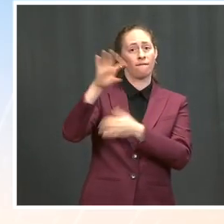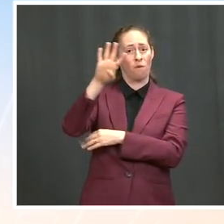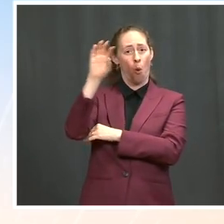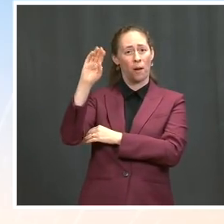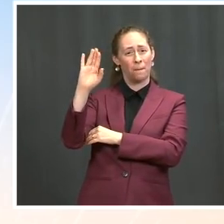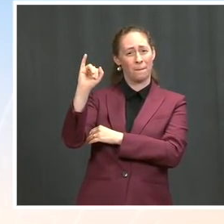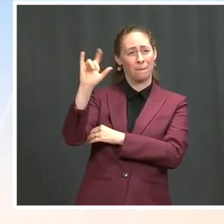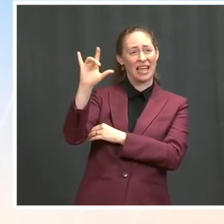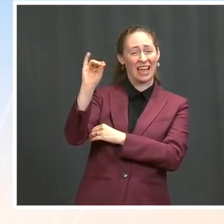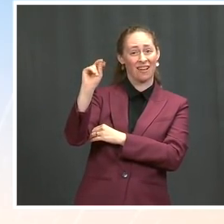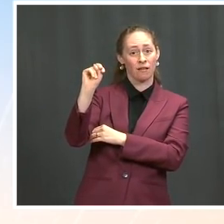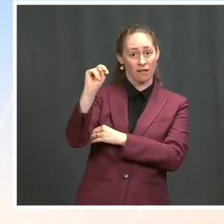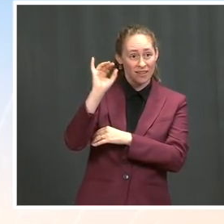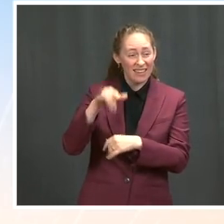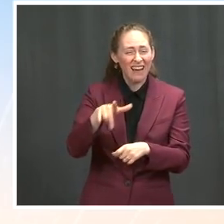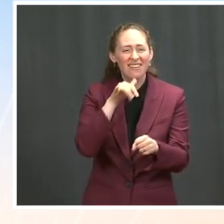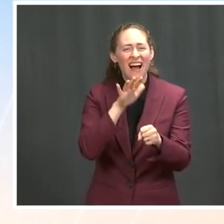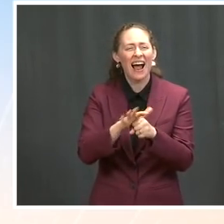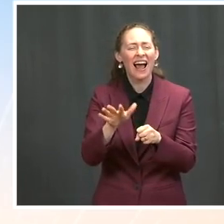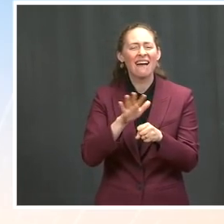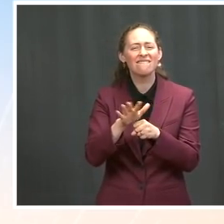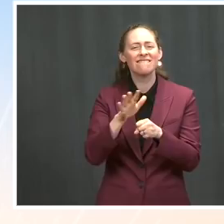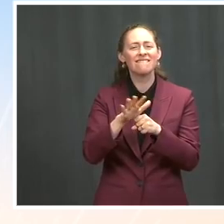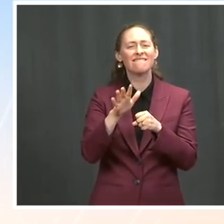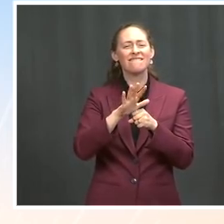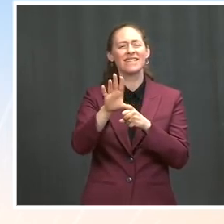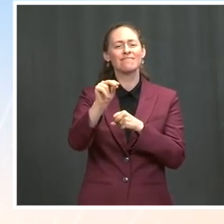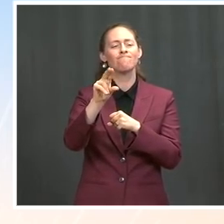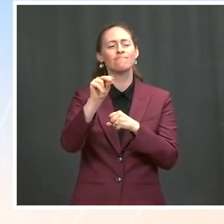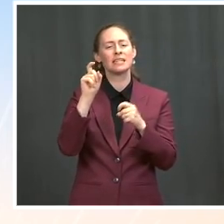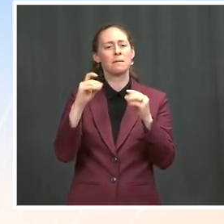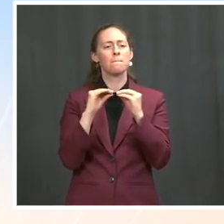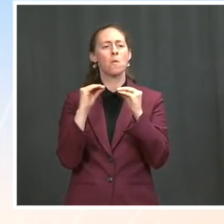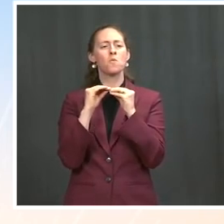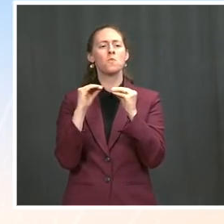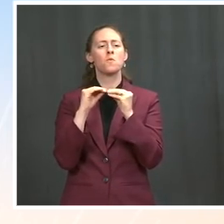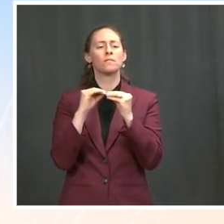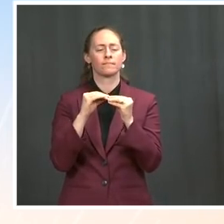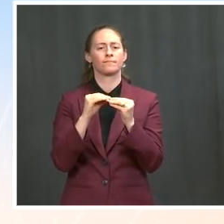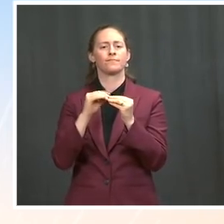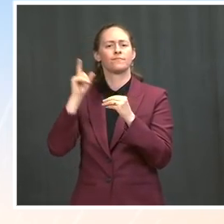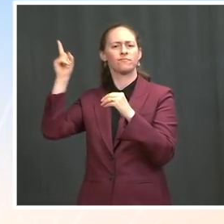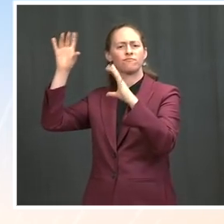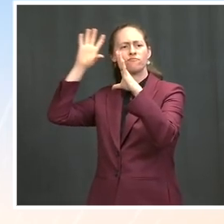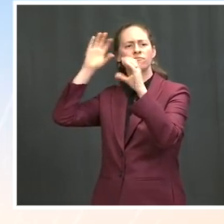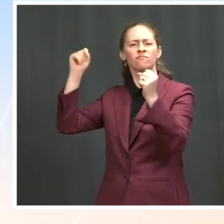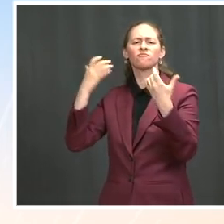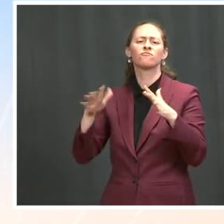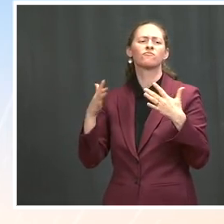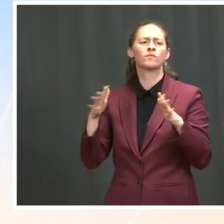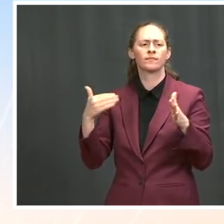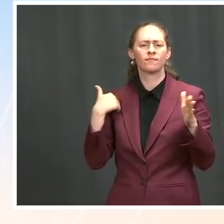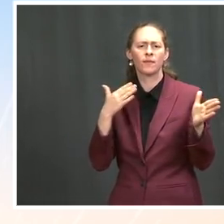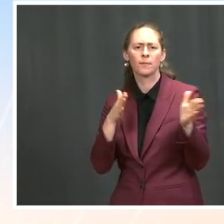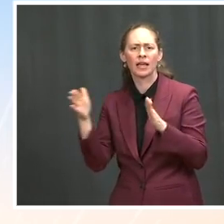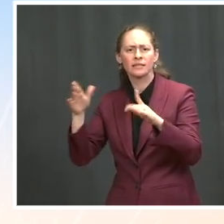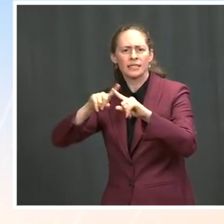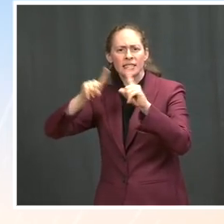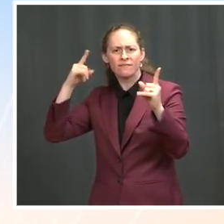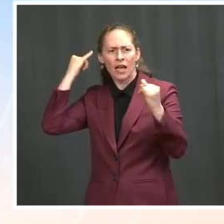to pay for this package, including ways that would not violate the red lines that Republicans have put forward. One of them is ensuring the highest --